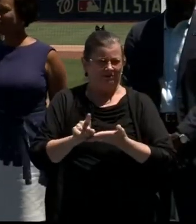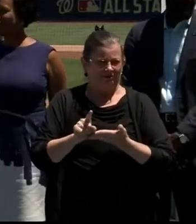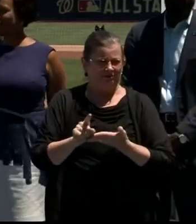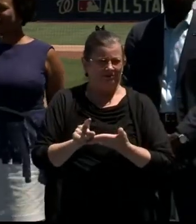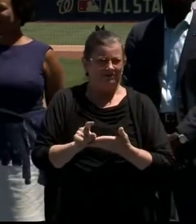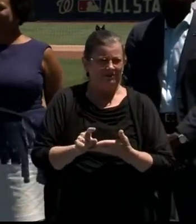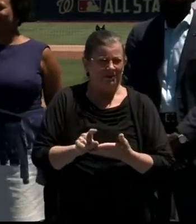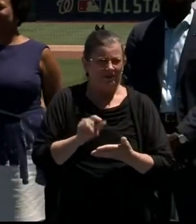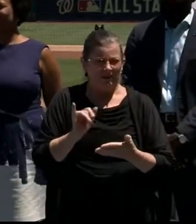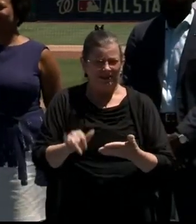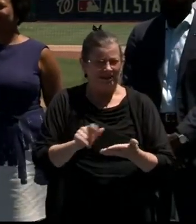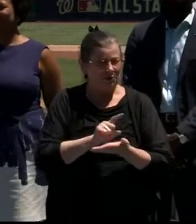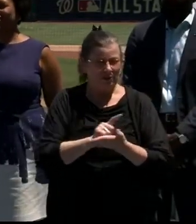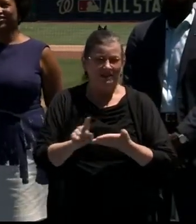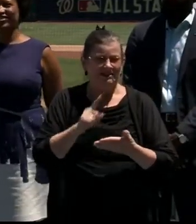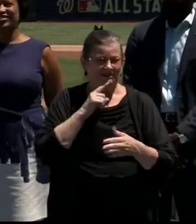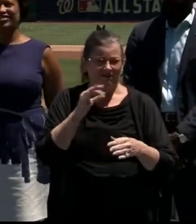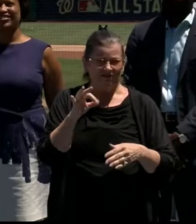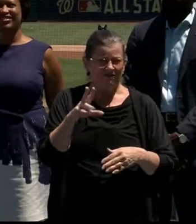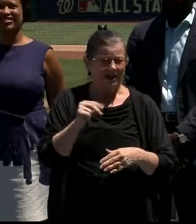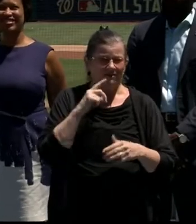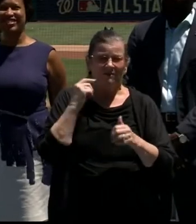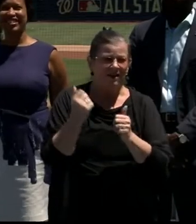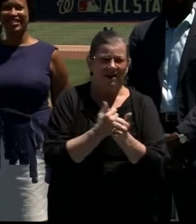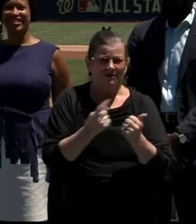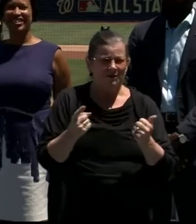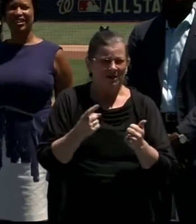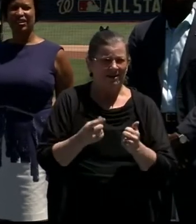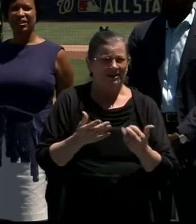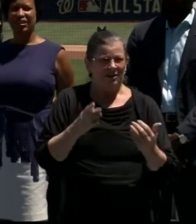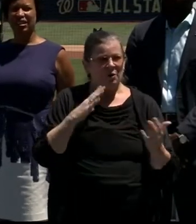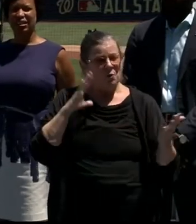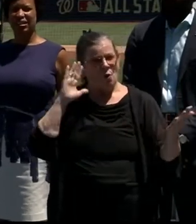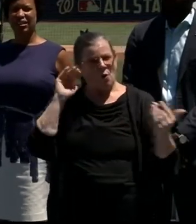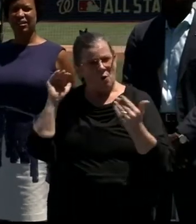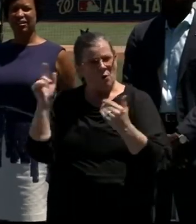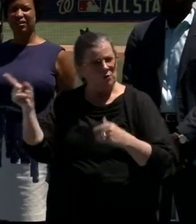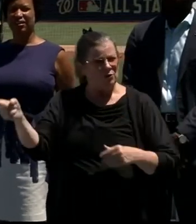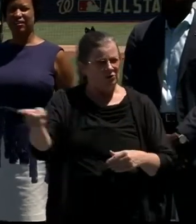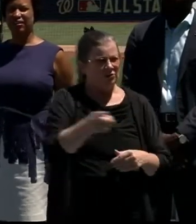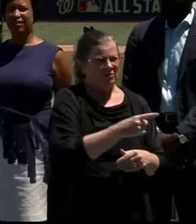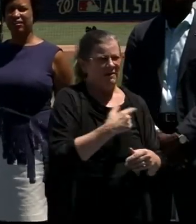SO WE HOPE THAT FANS WILL HAVE A CHANCE TO HAVE SOME TYPE OF AN ALL-STAR EXPERIENCE.